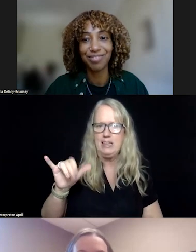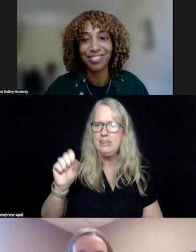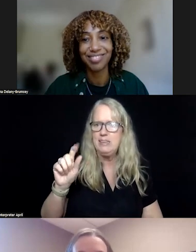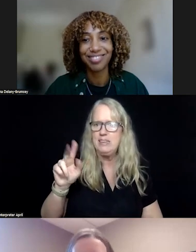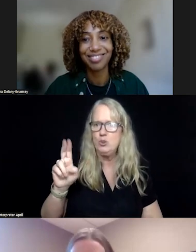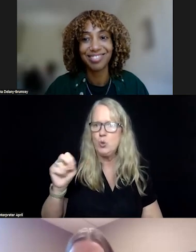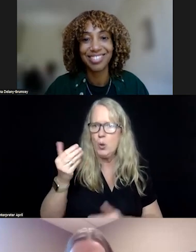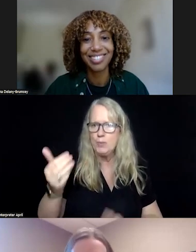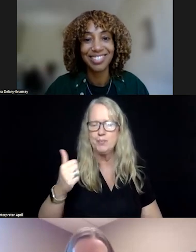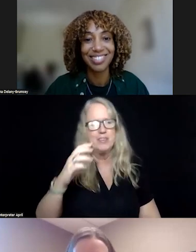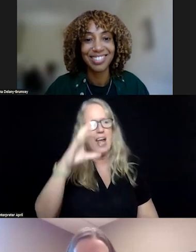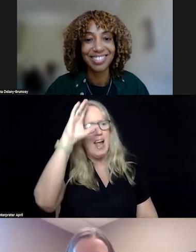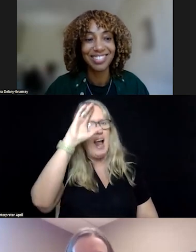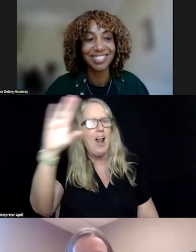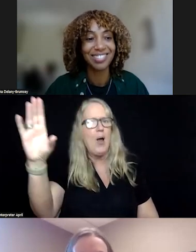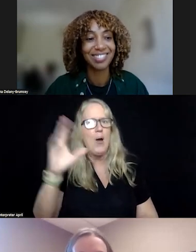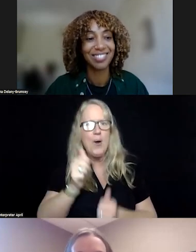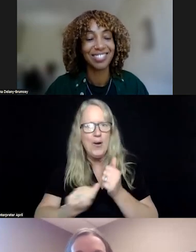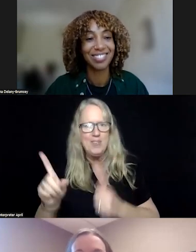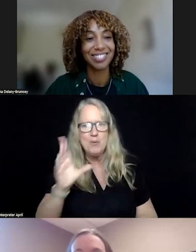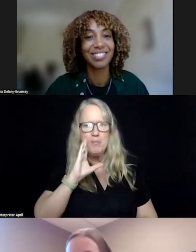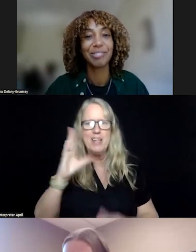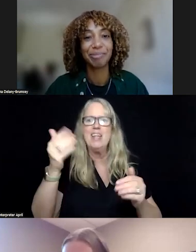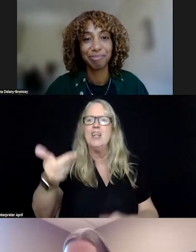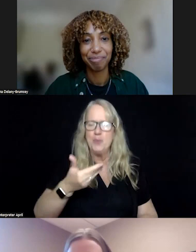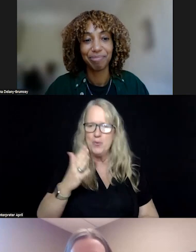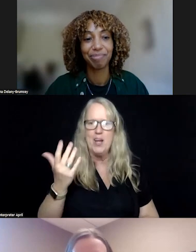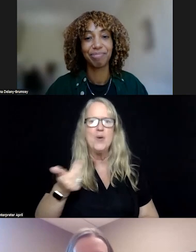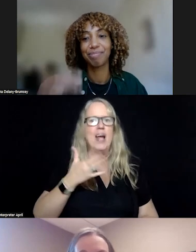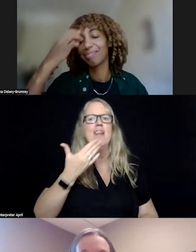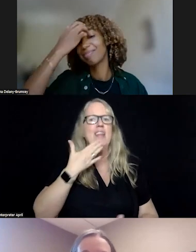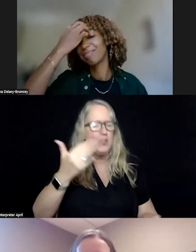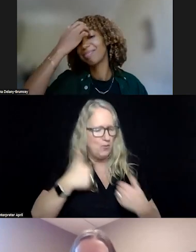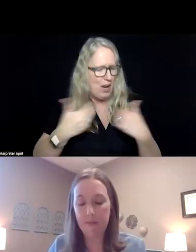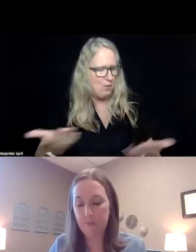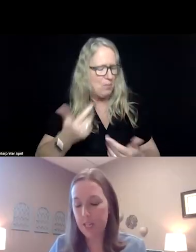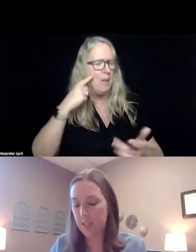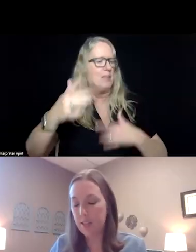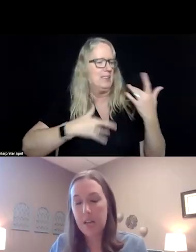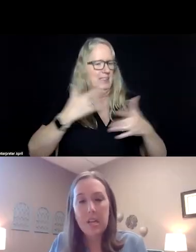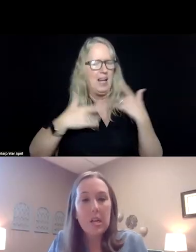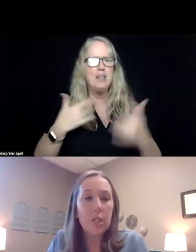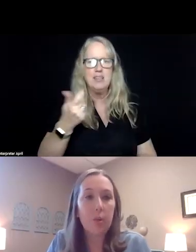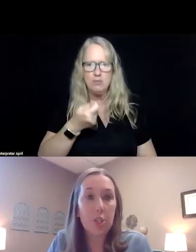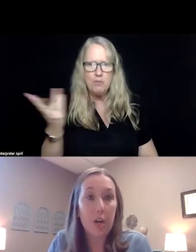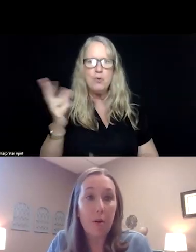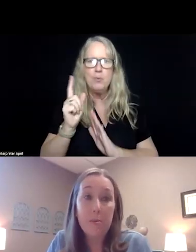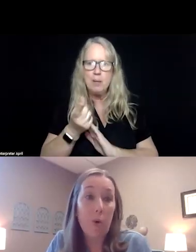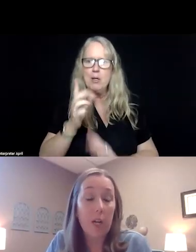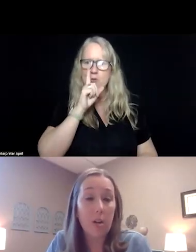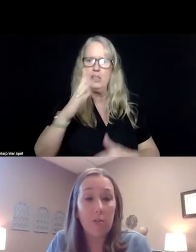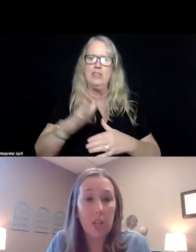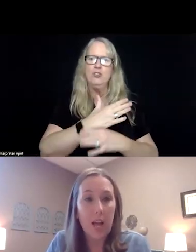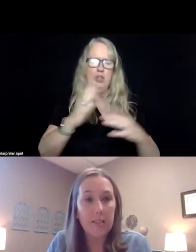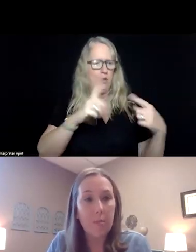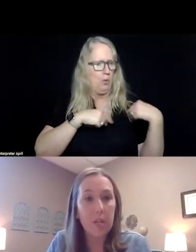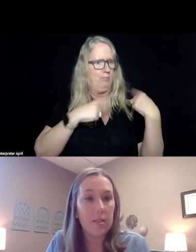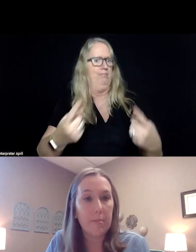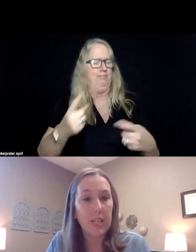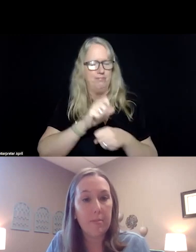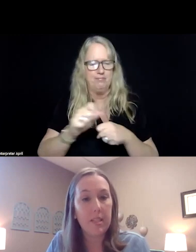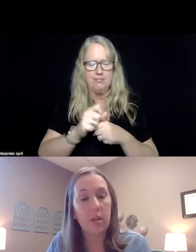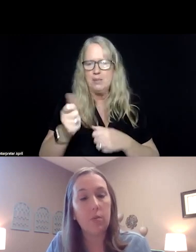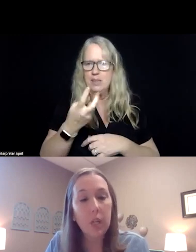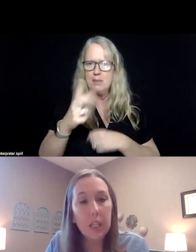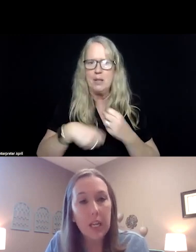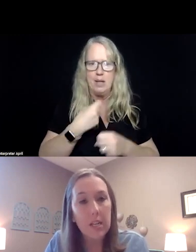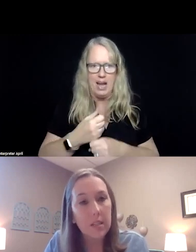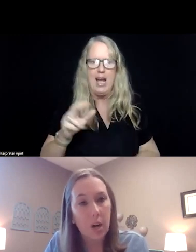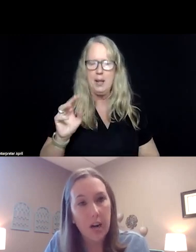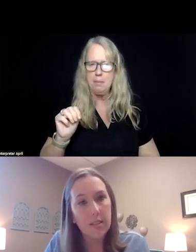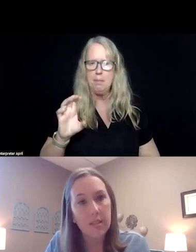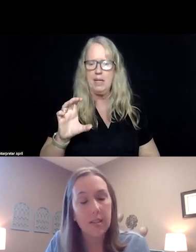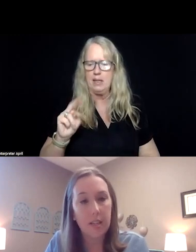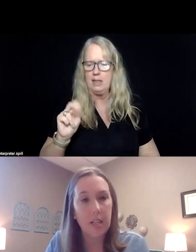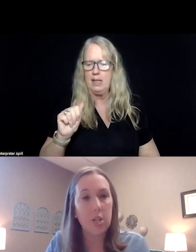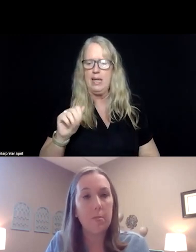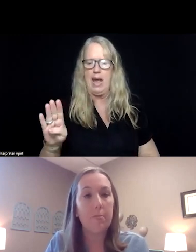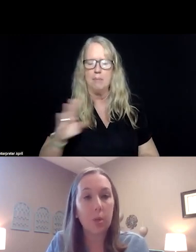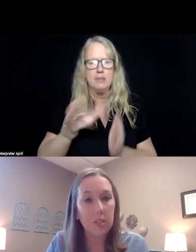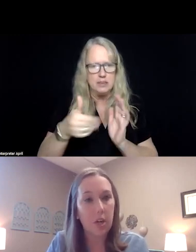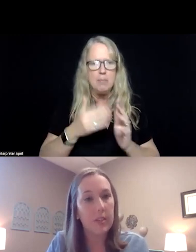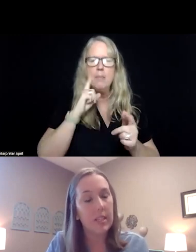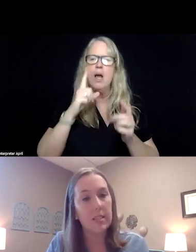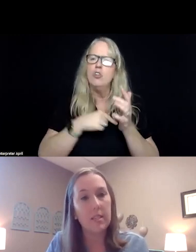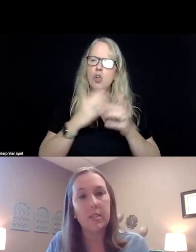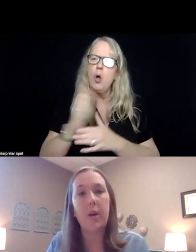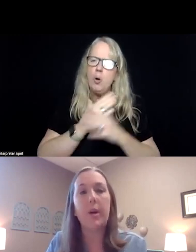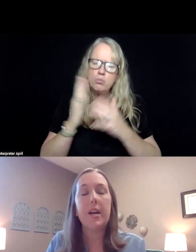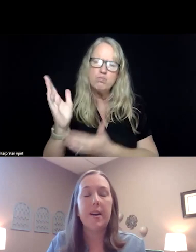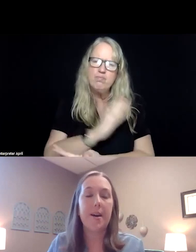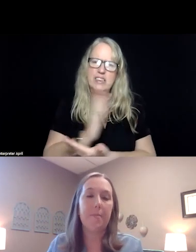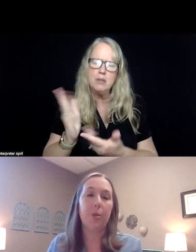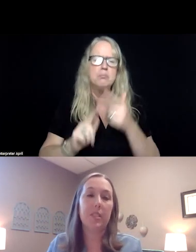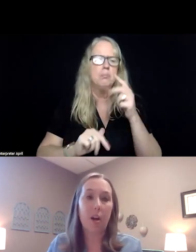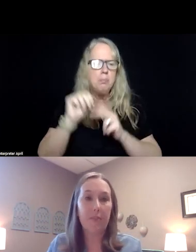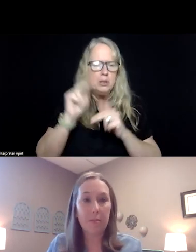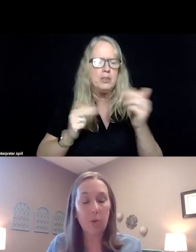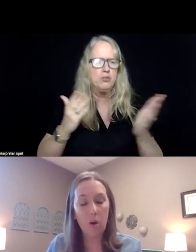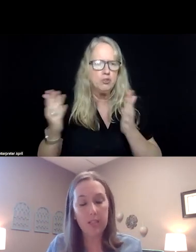THANK YOU FOR HAVING ME HERE TODAY. YOU WILL SEE THE FAMILY WALK IN